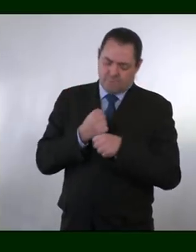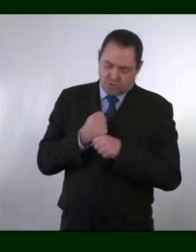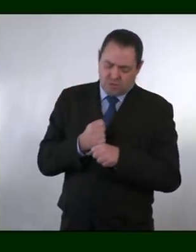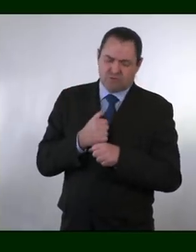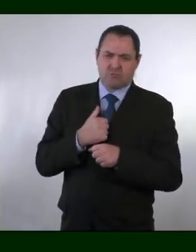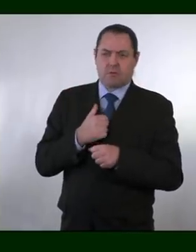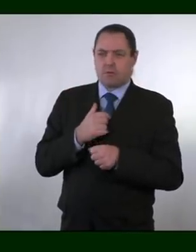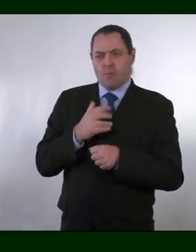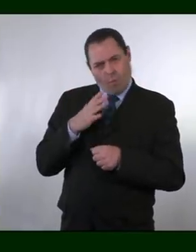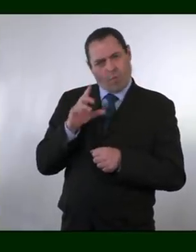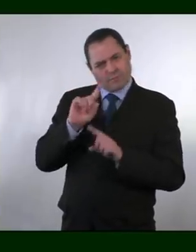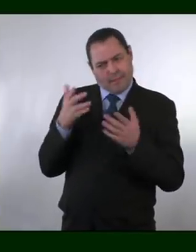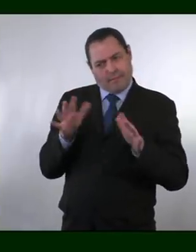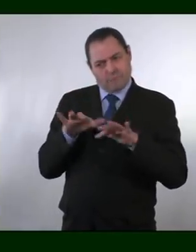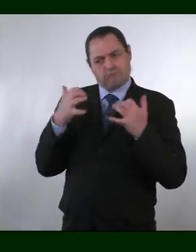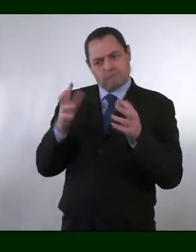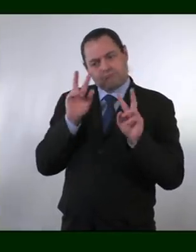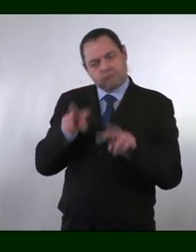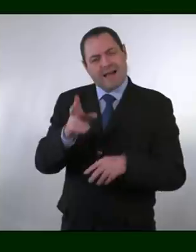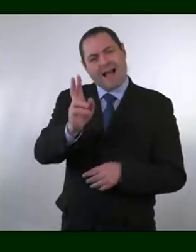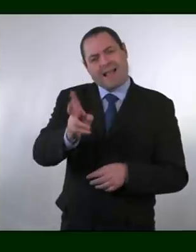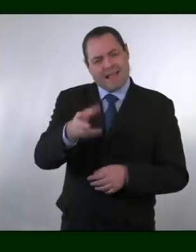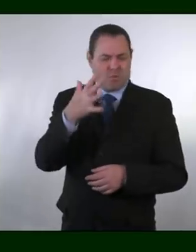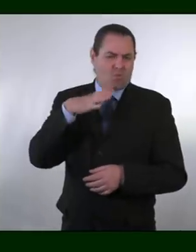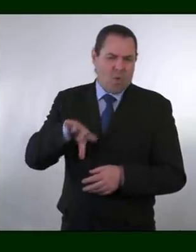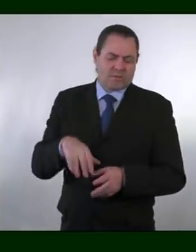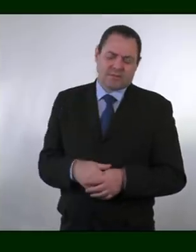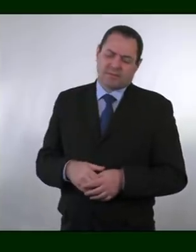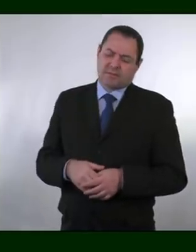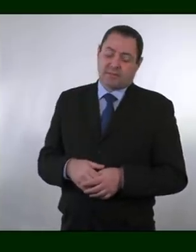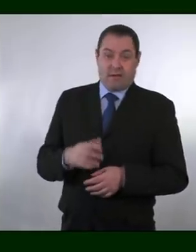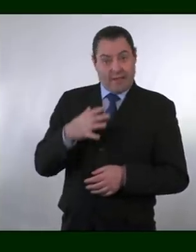ground as soon as possible. As for his invitation to come and watch the Imps,